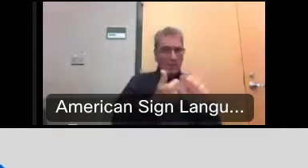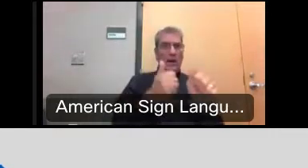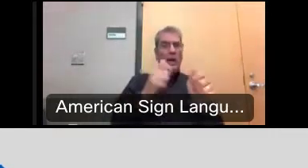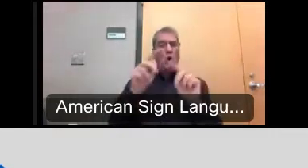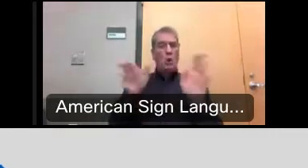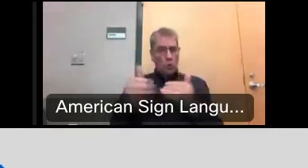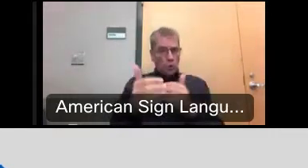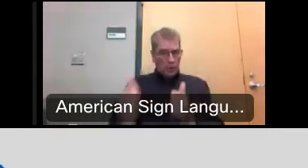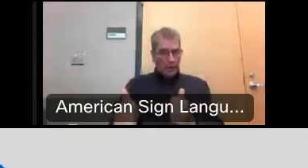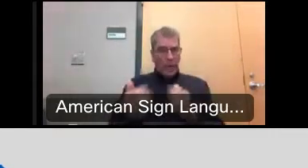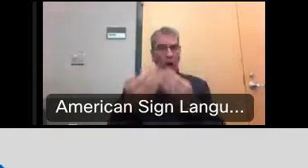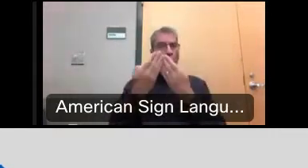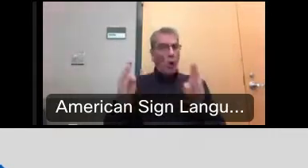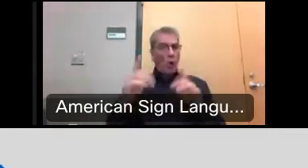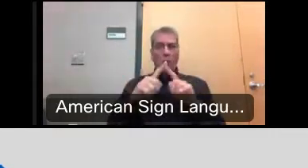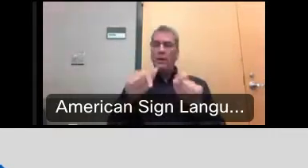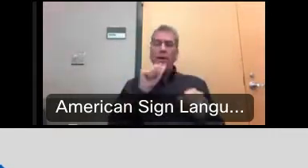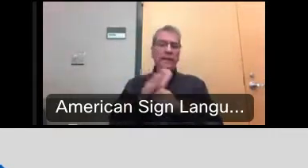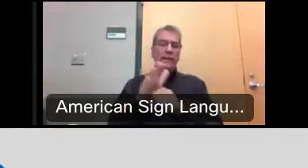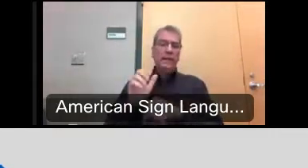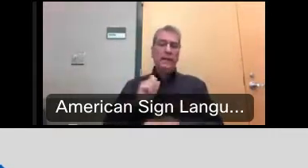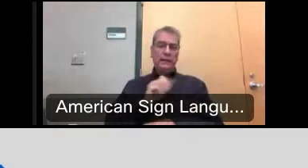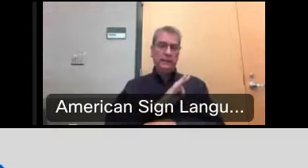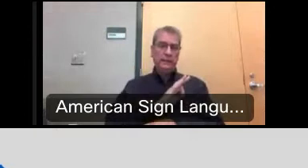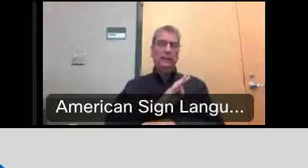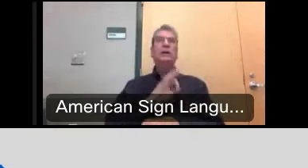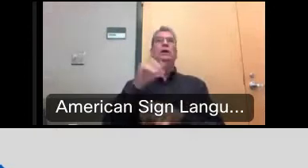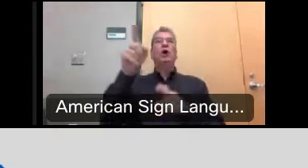So and so we through our contractors were able to provide that staffing.